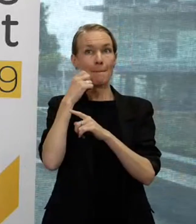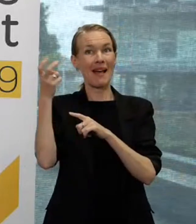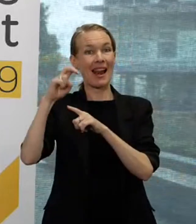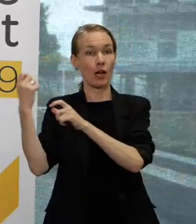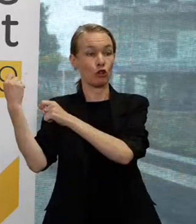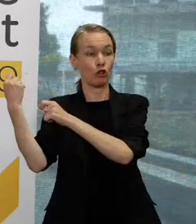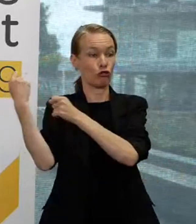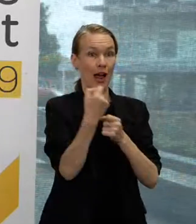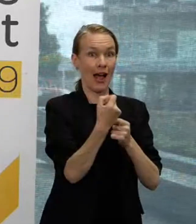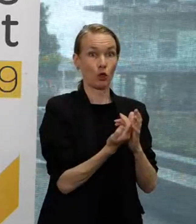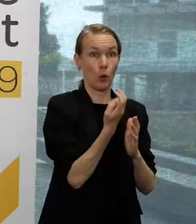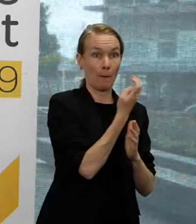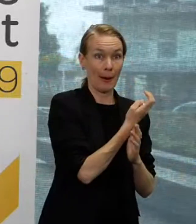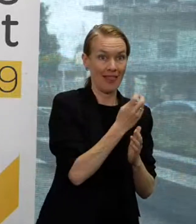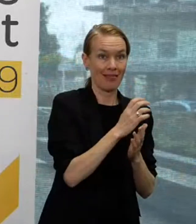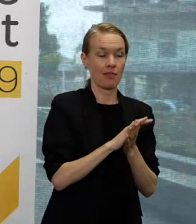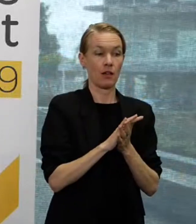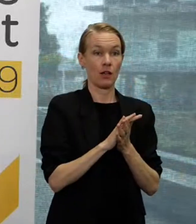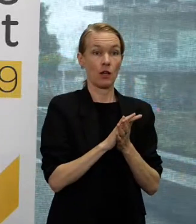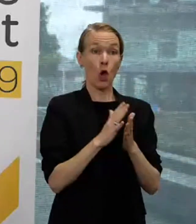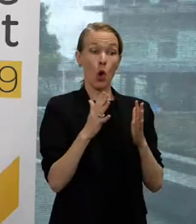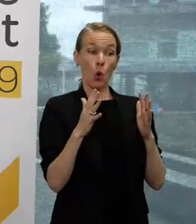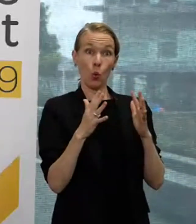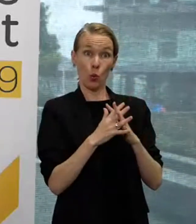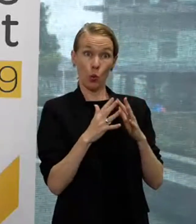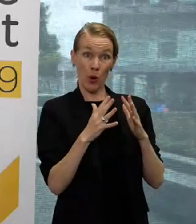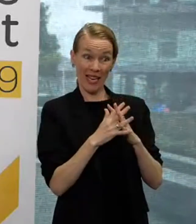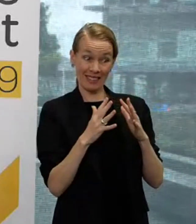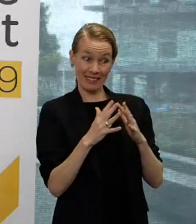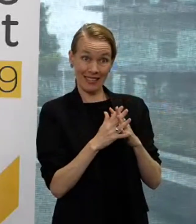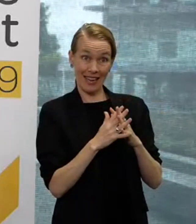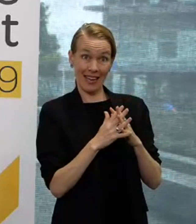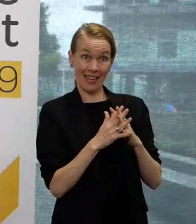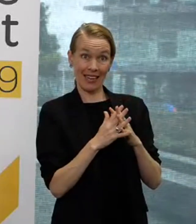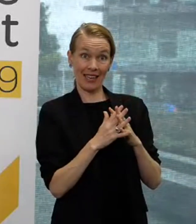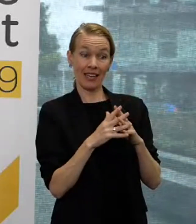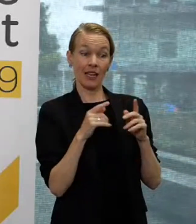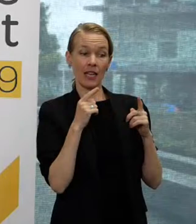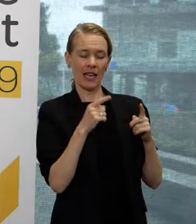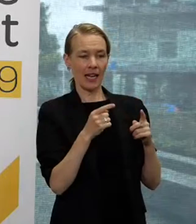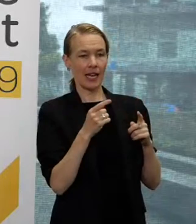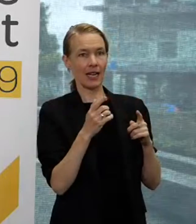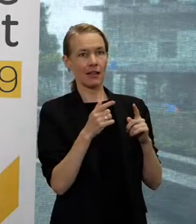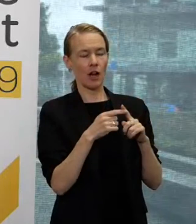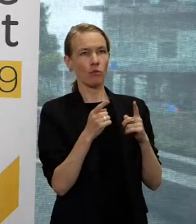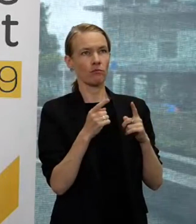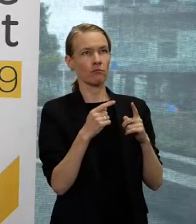He checked into a different accommodation establishment on Wednesday evening.